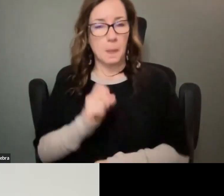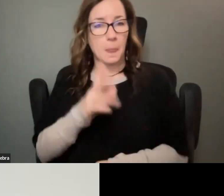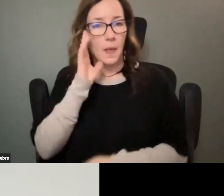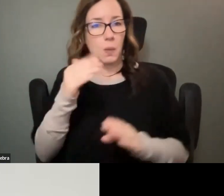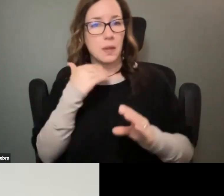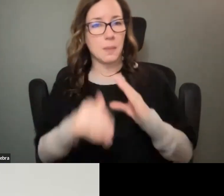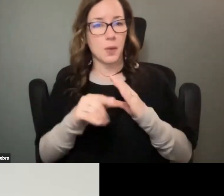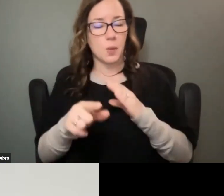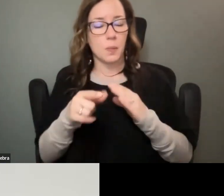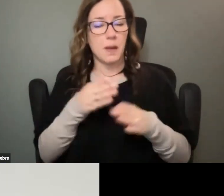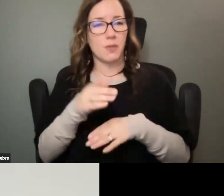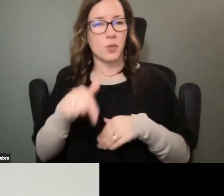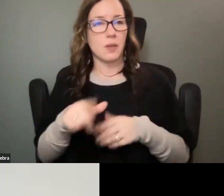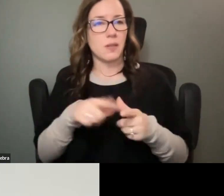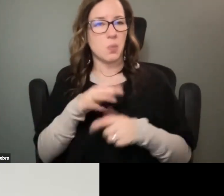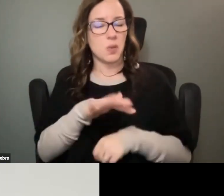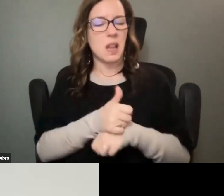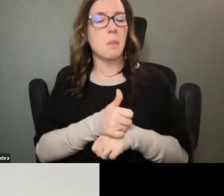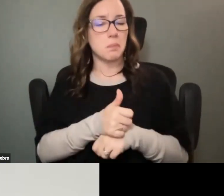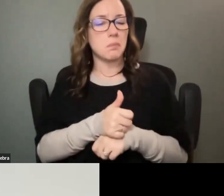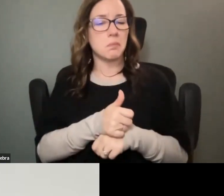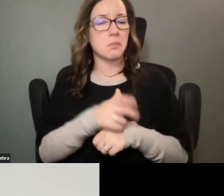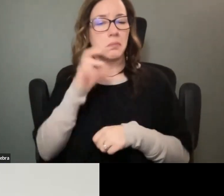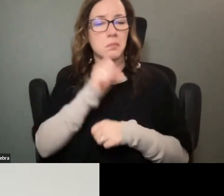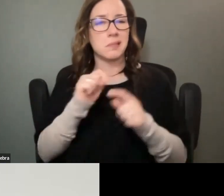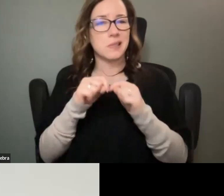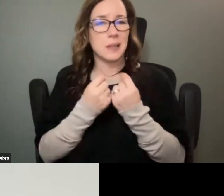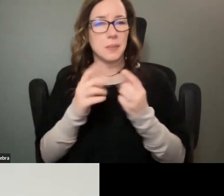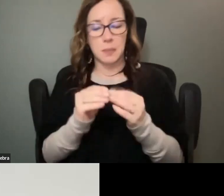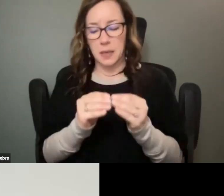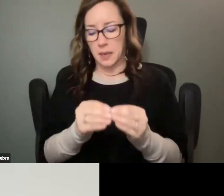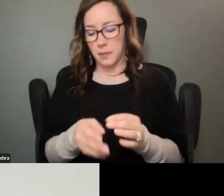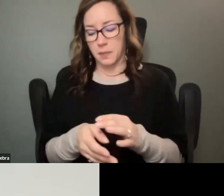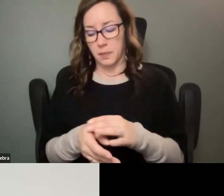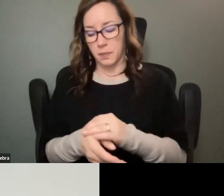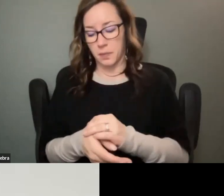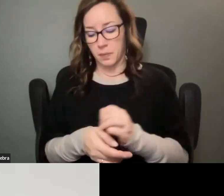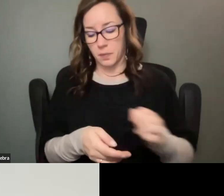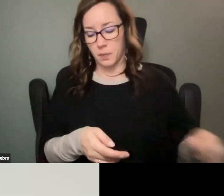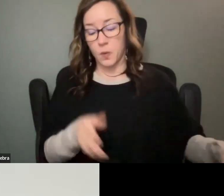after the webinar and then we can set up uh I guess a teams meeting that will be